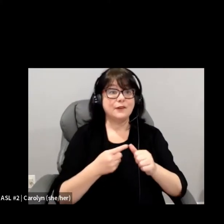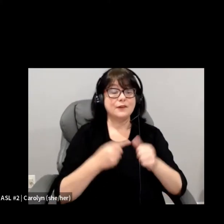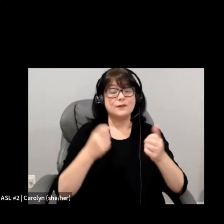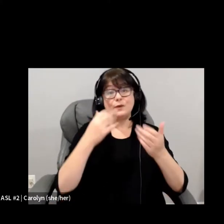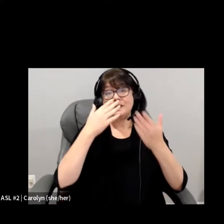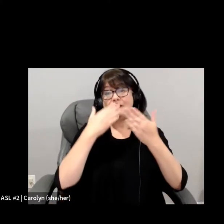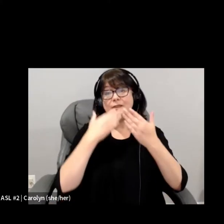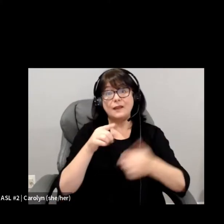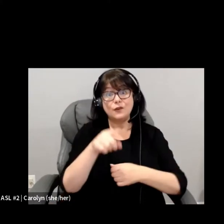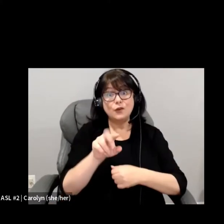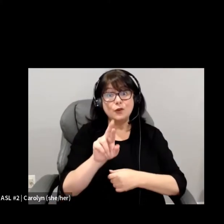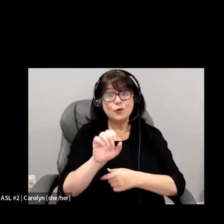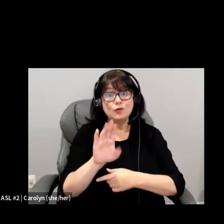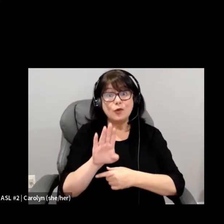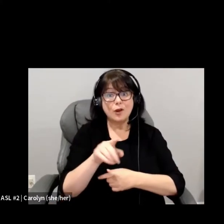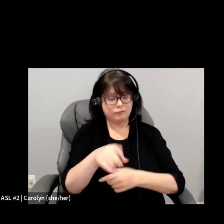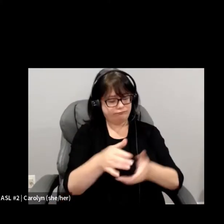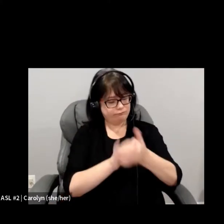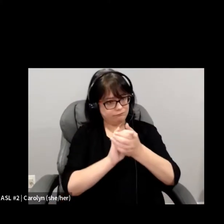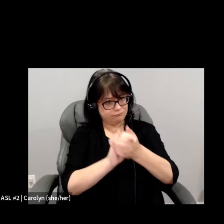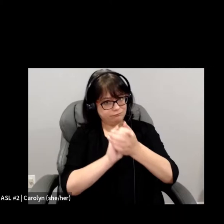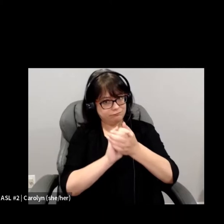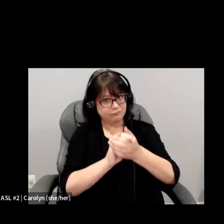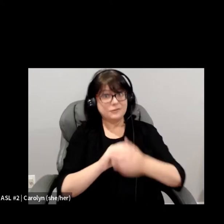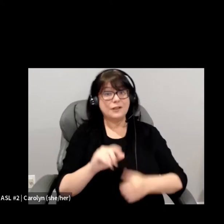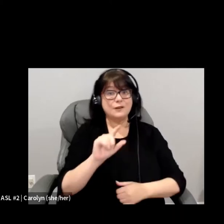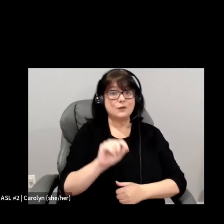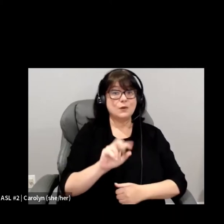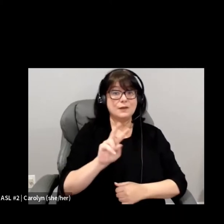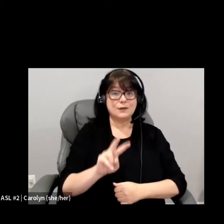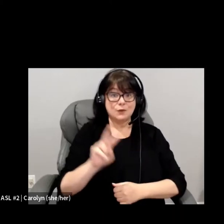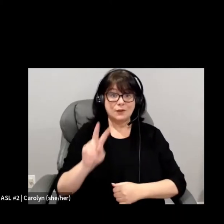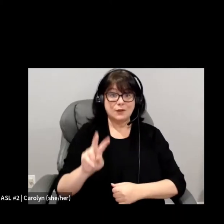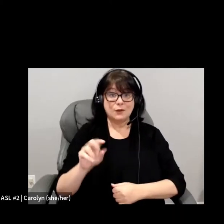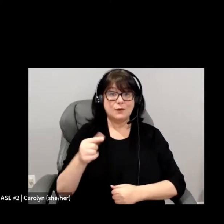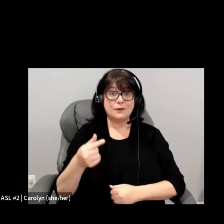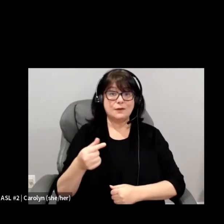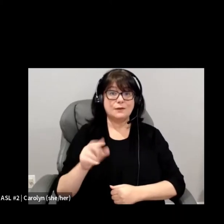THE 2022 GUTHRIE AWARD FROM THE LAW FOUNDATION OF ONTARIO.